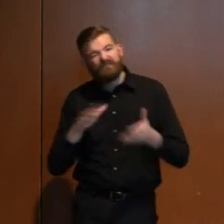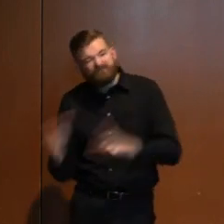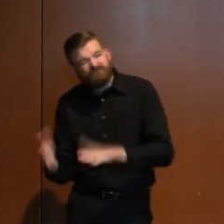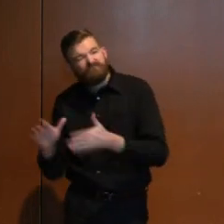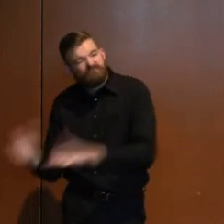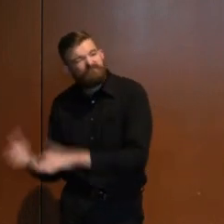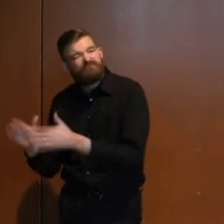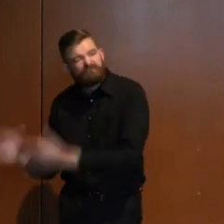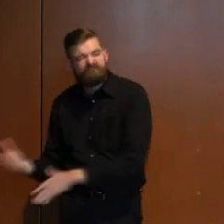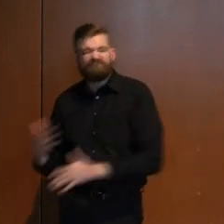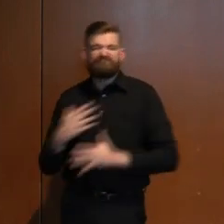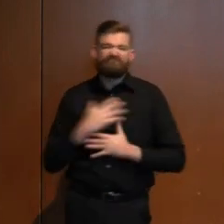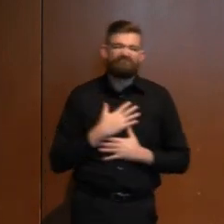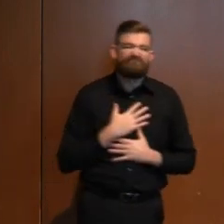NOT WITHOUT MISTAKE, NOT